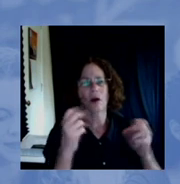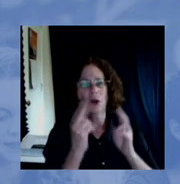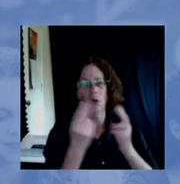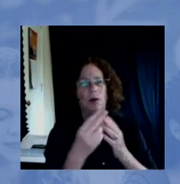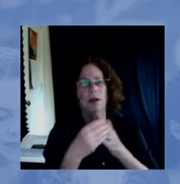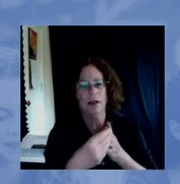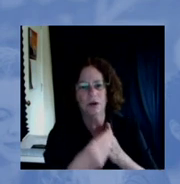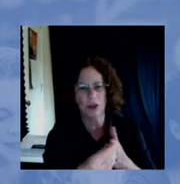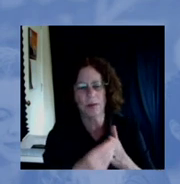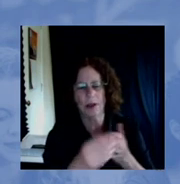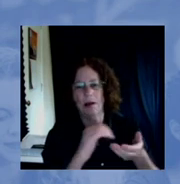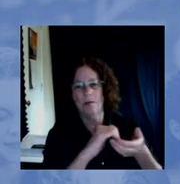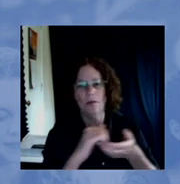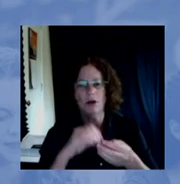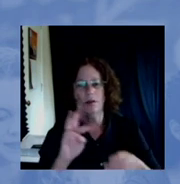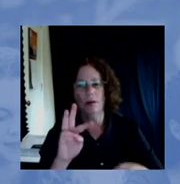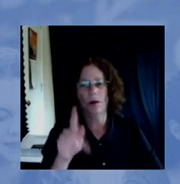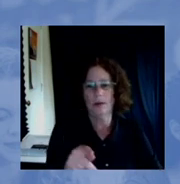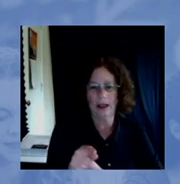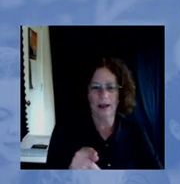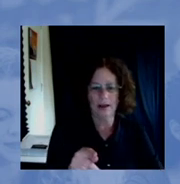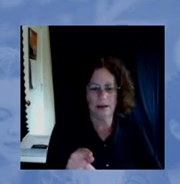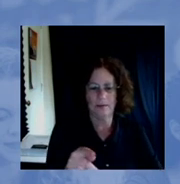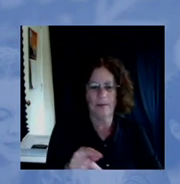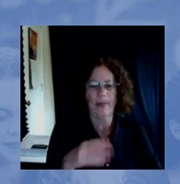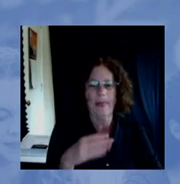IN WHITE PLAINS. I'VE SEEN THROUGH THIS PANDEMIC HOW THE REOPENING